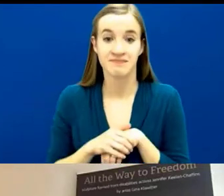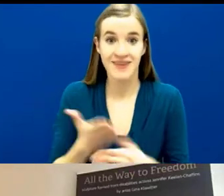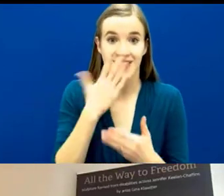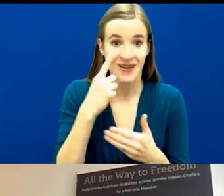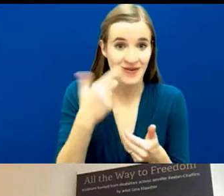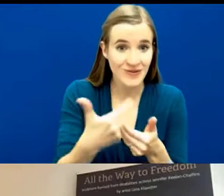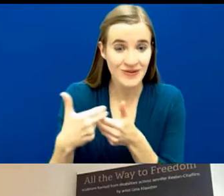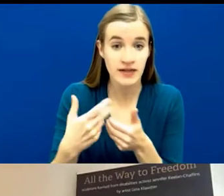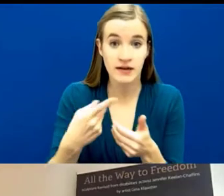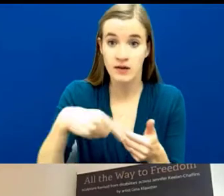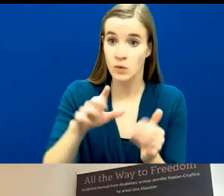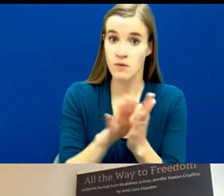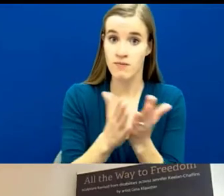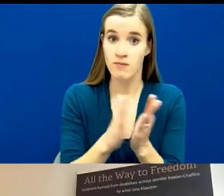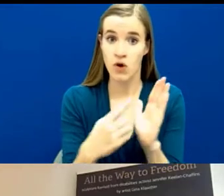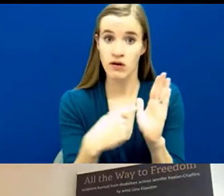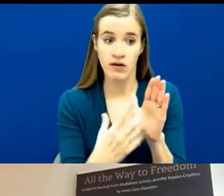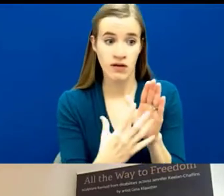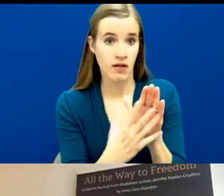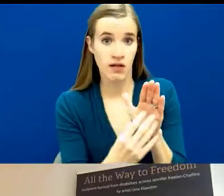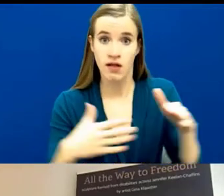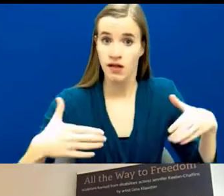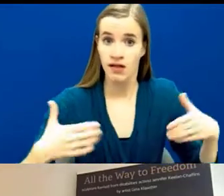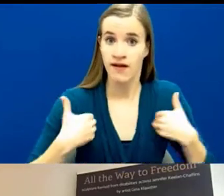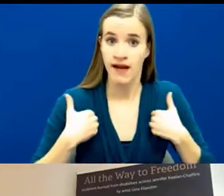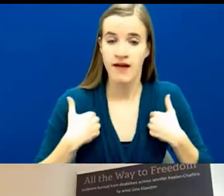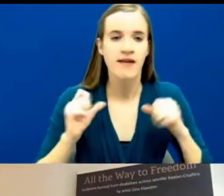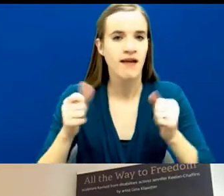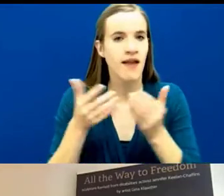to remind everyone that copies are available in store and online with